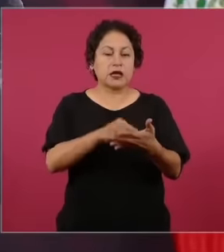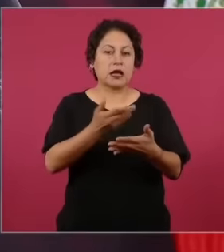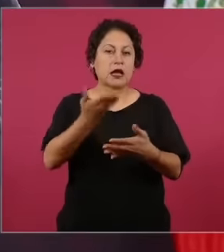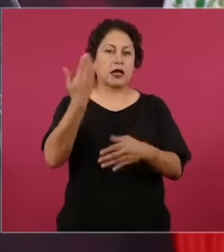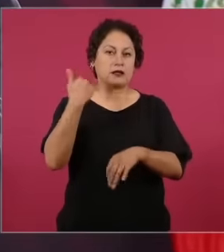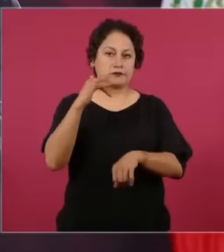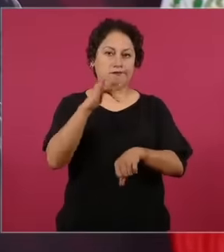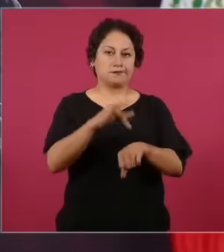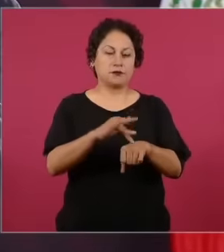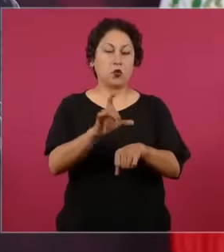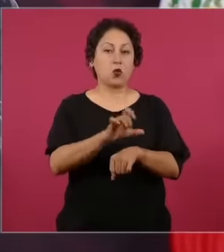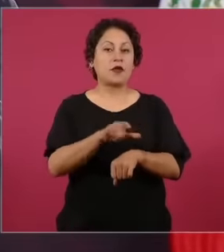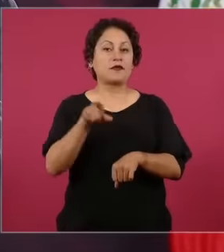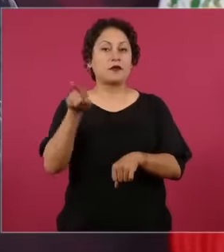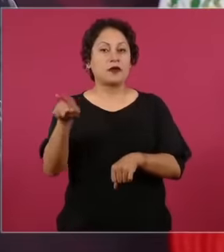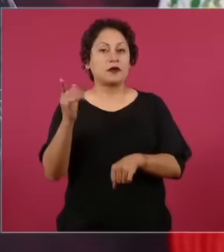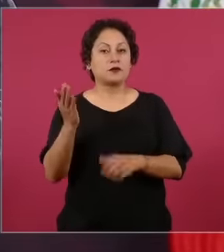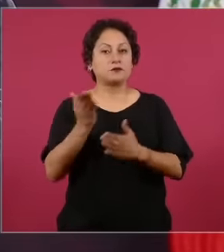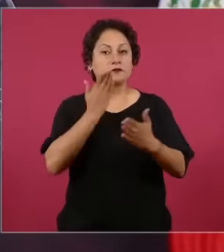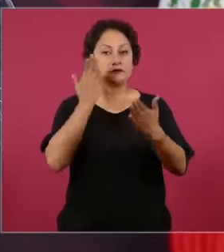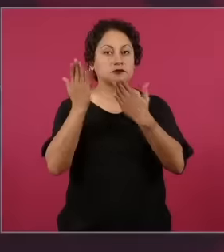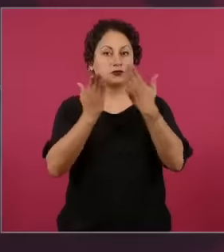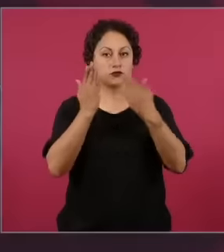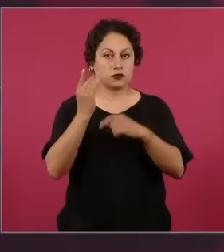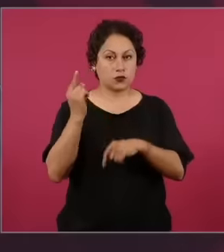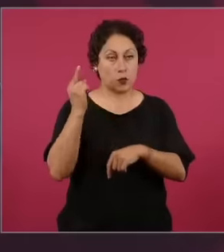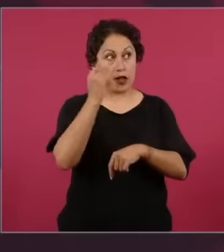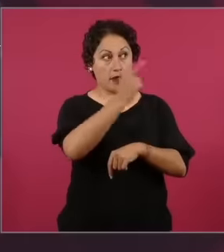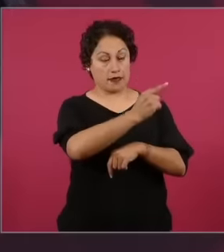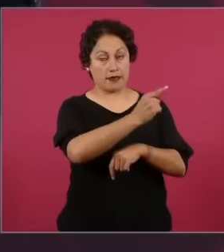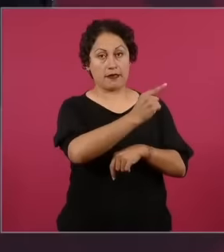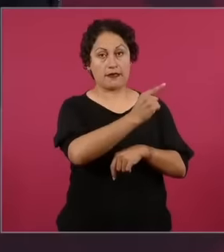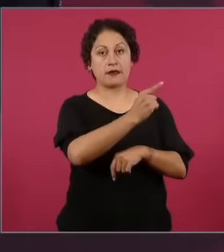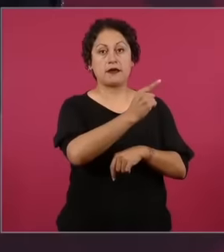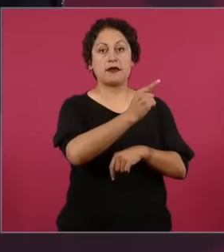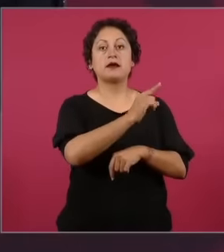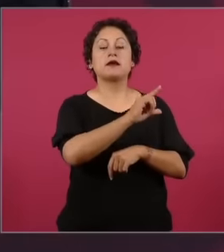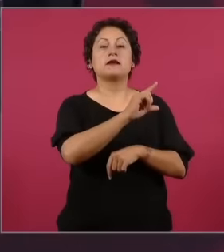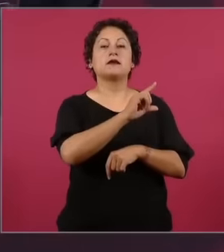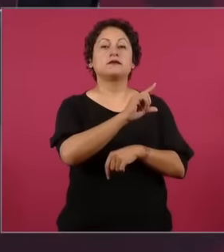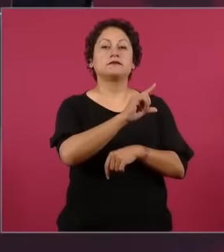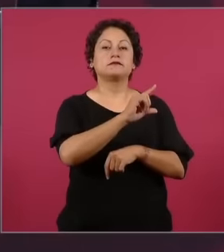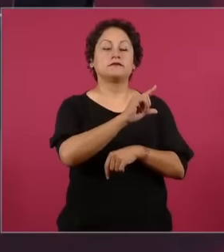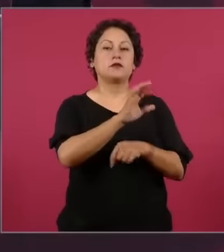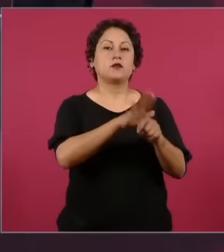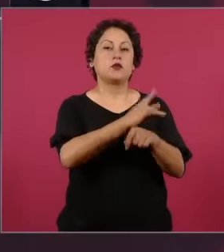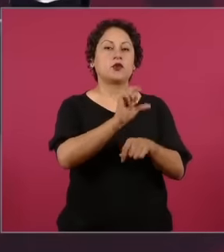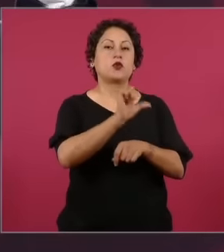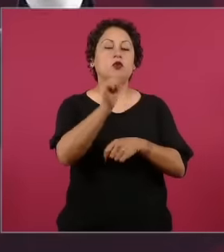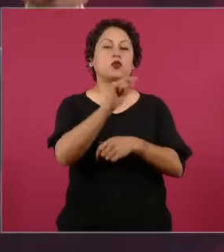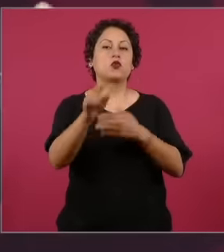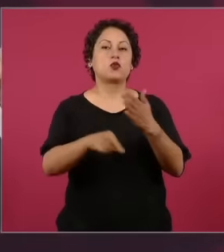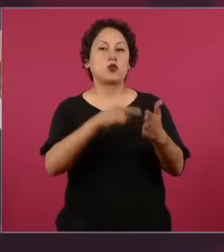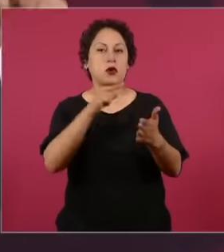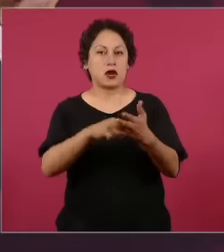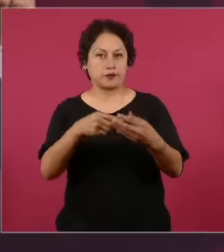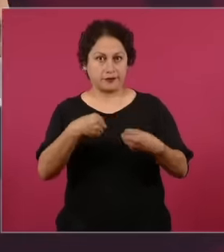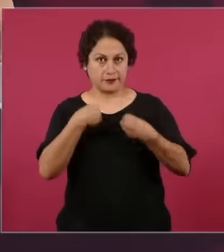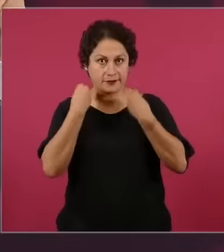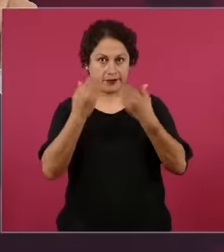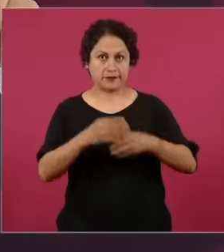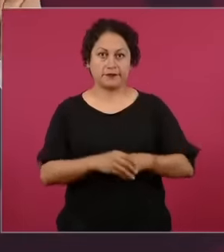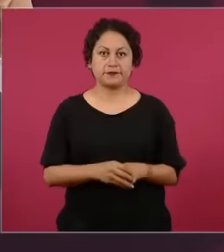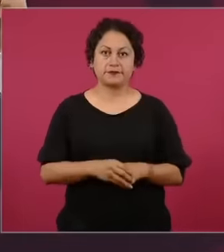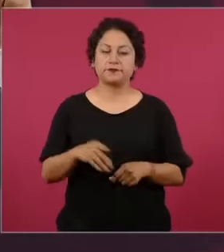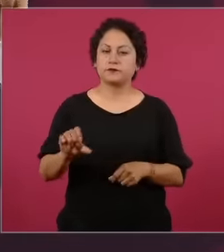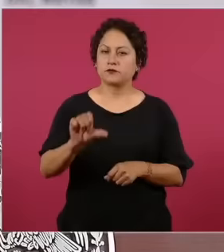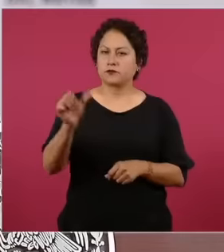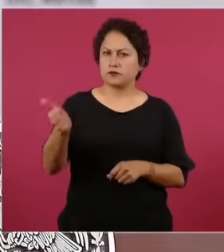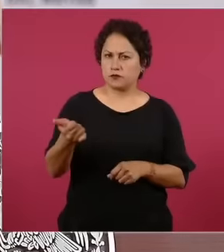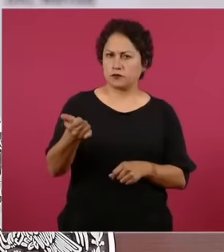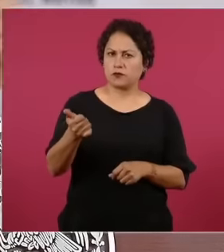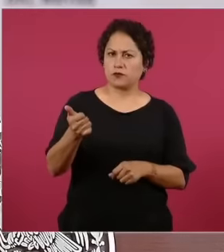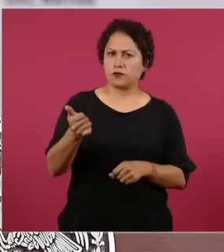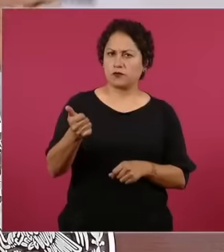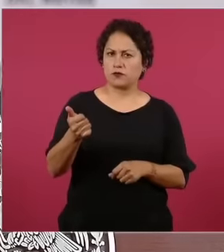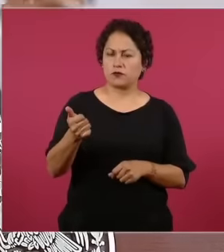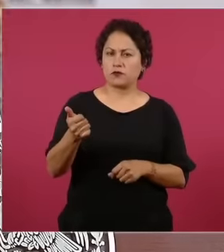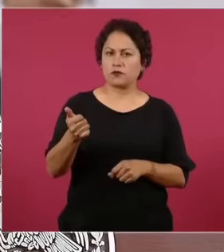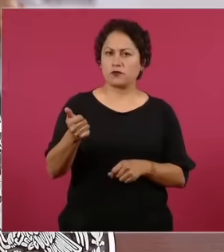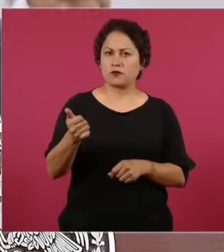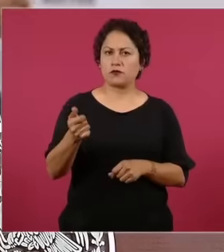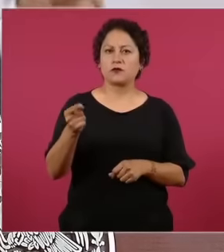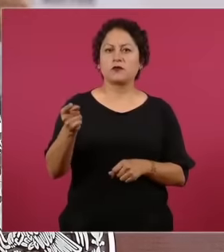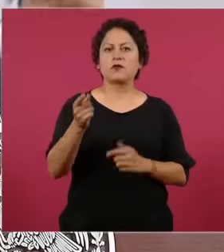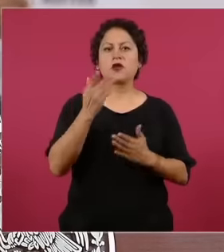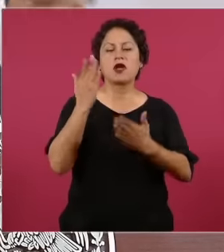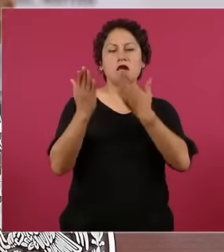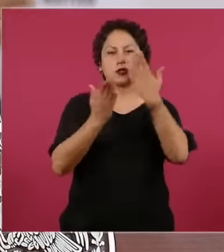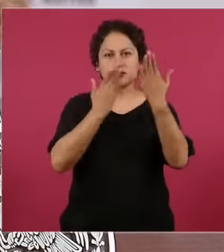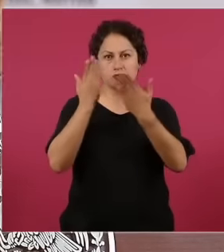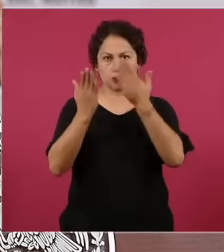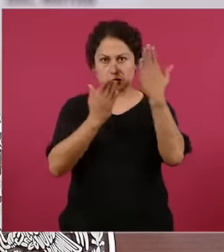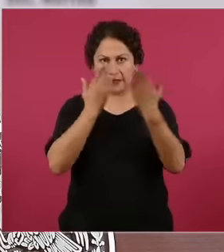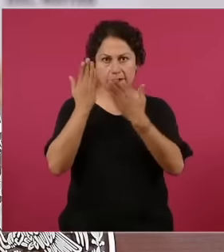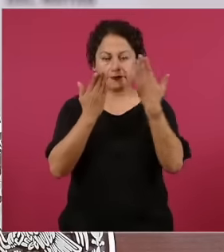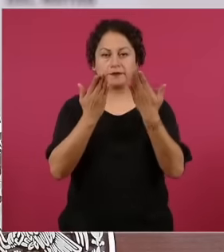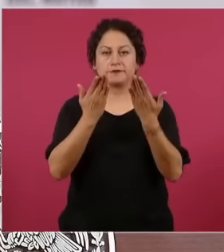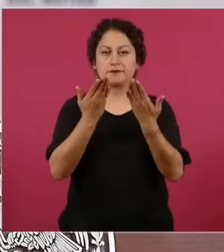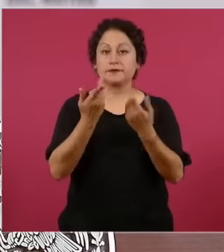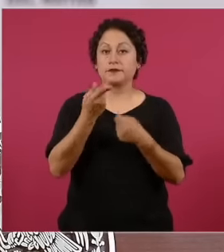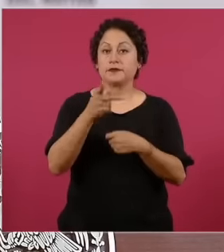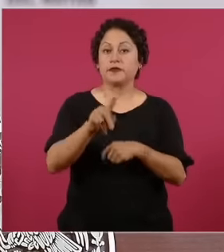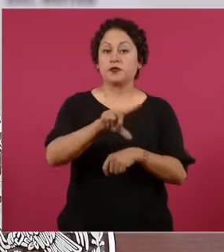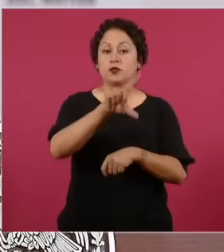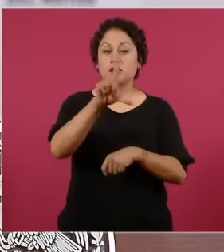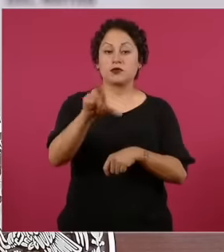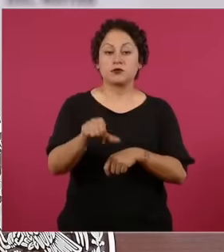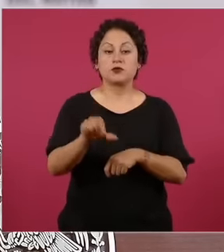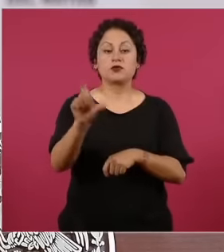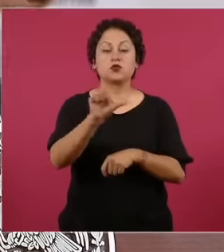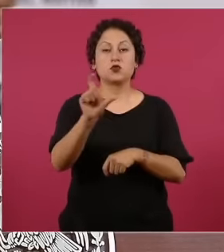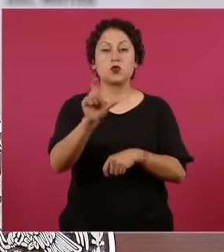side. Paz was studying and in the children's debate he said that